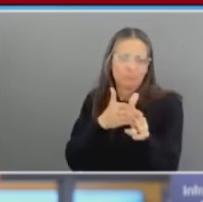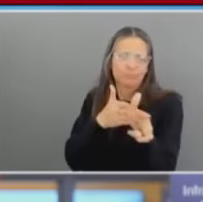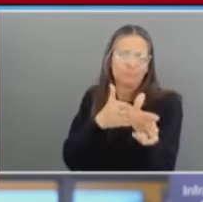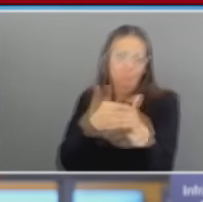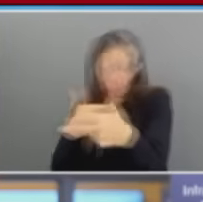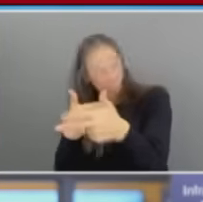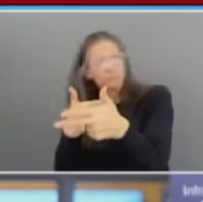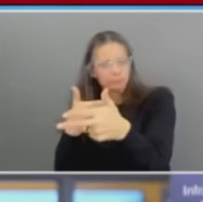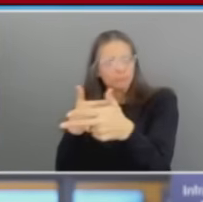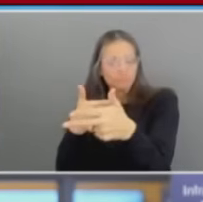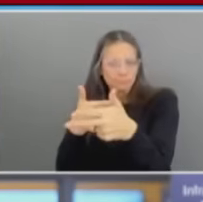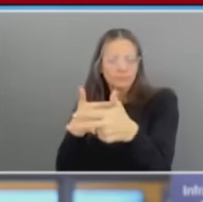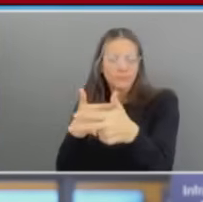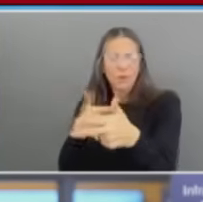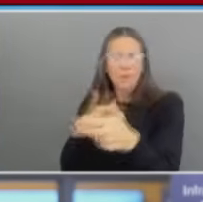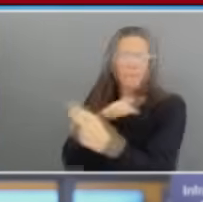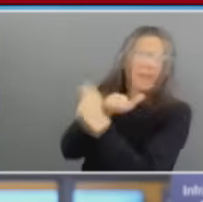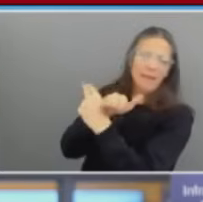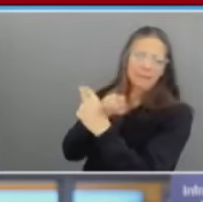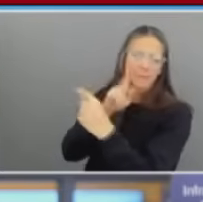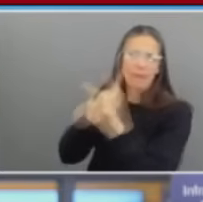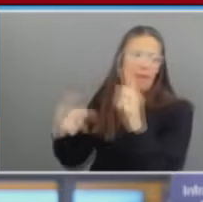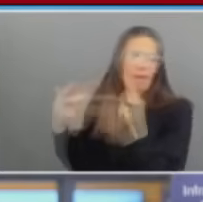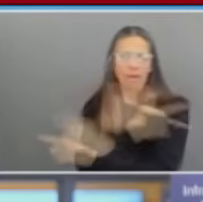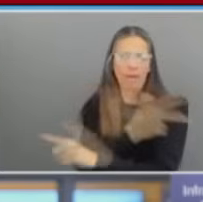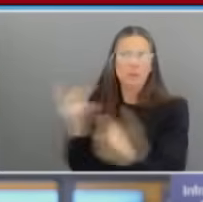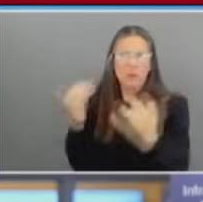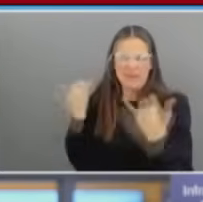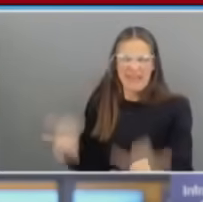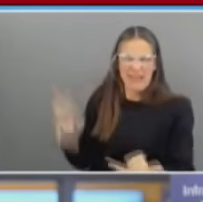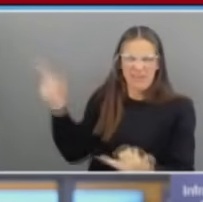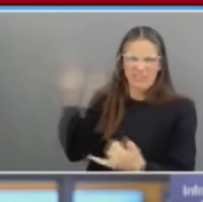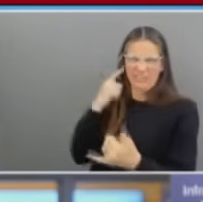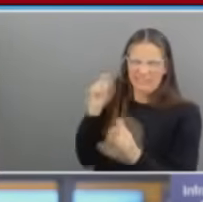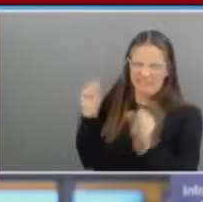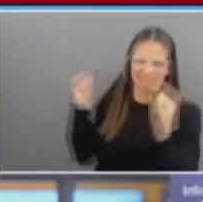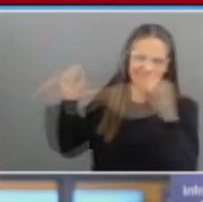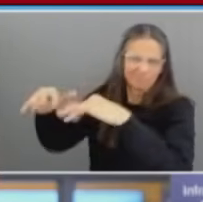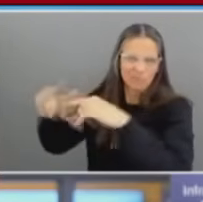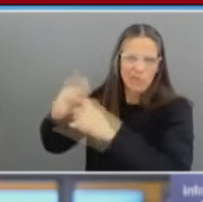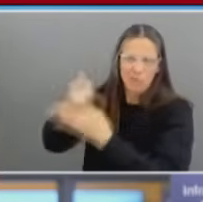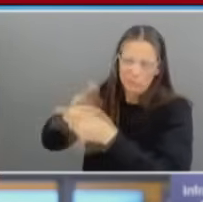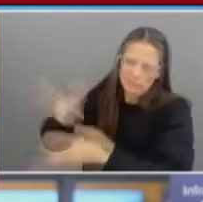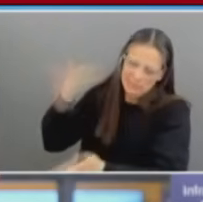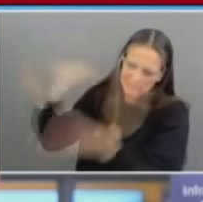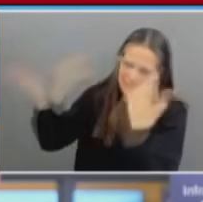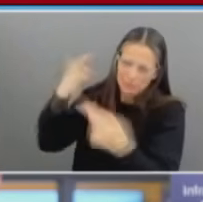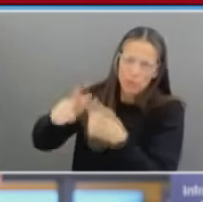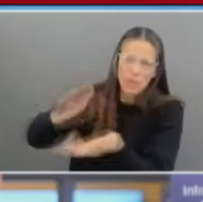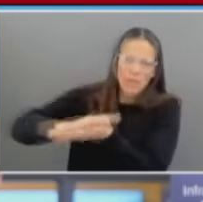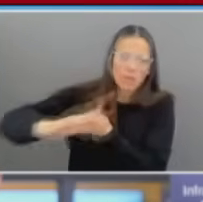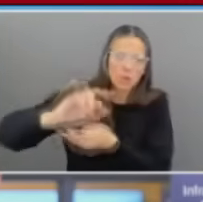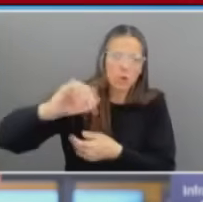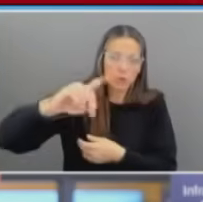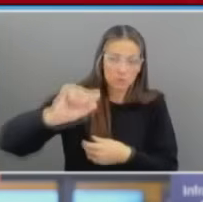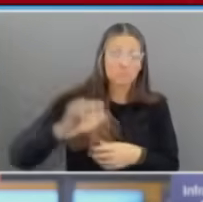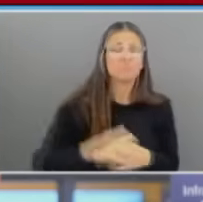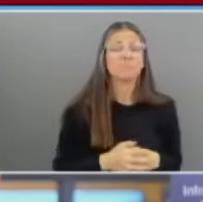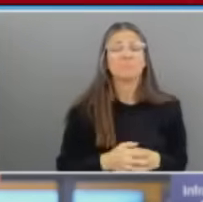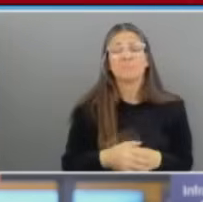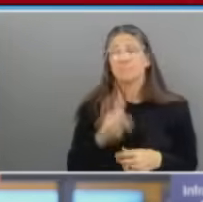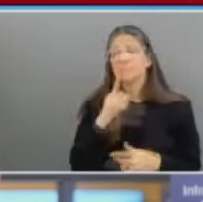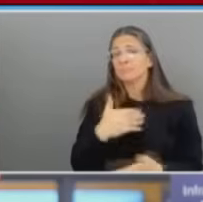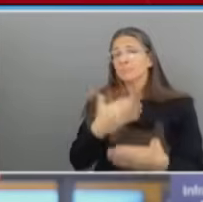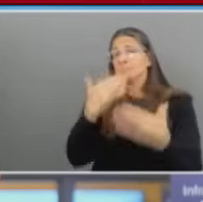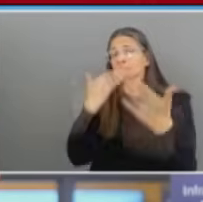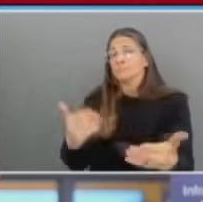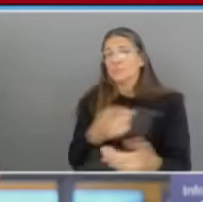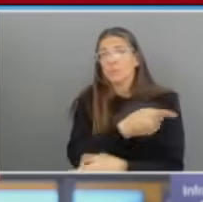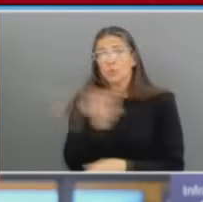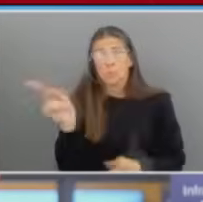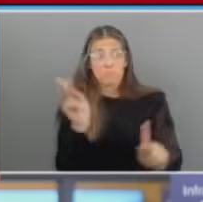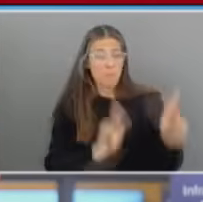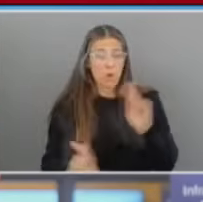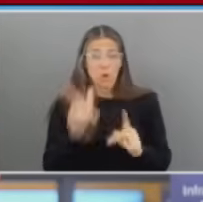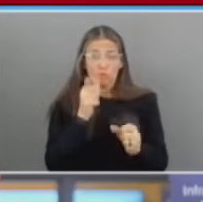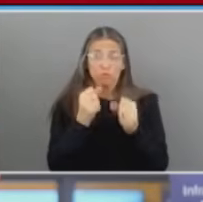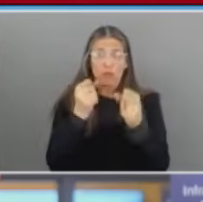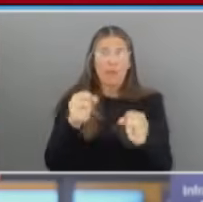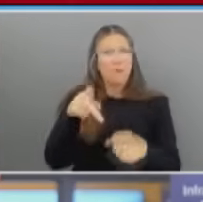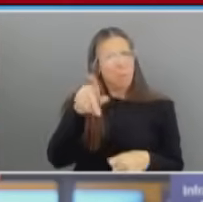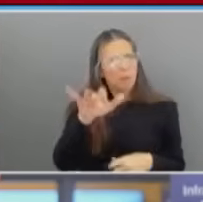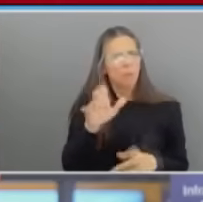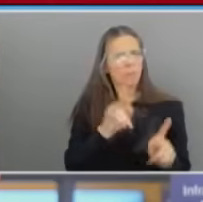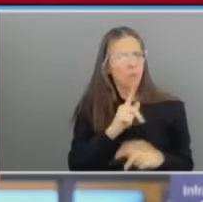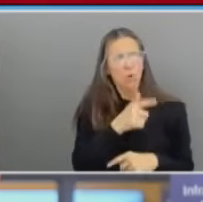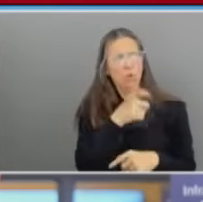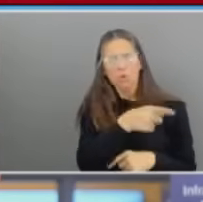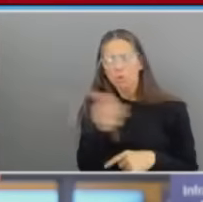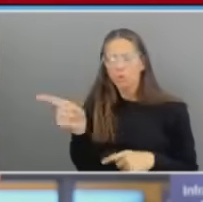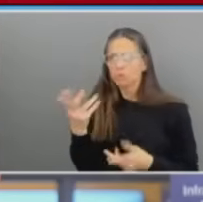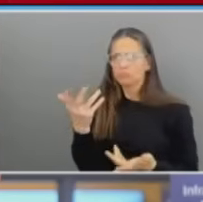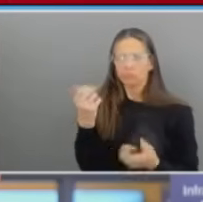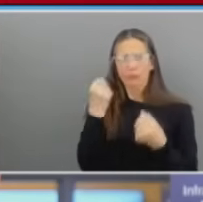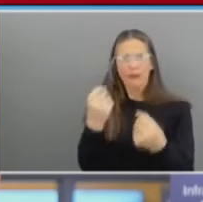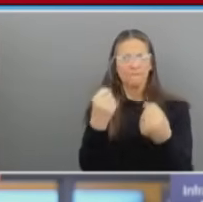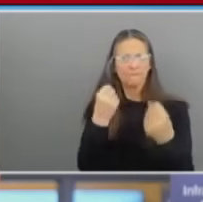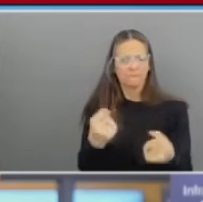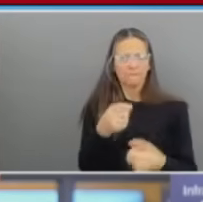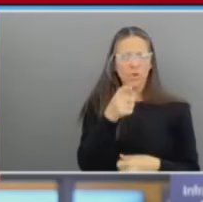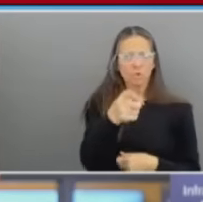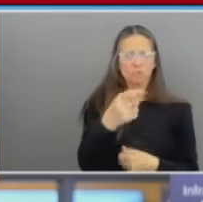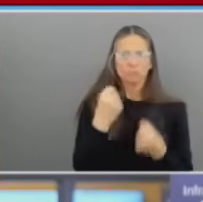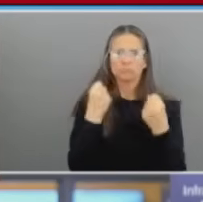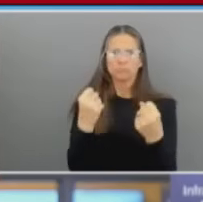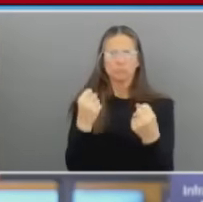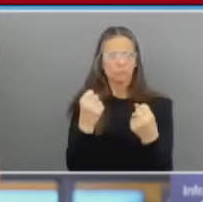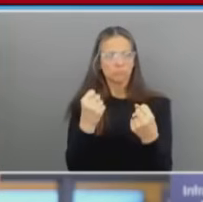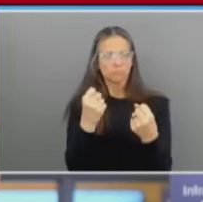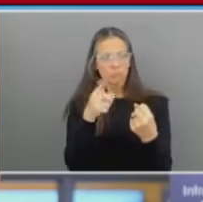FORTUNATELY, WE HAVE PRE-POSITIONED RECORDS AND THEY ARE RESPONDING AS I SPEAK, BUT AT EIGHT I WANT TO THANK OUR TRAVELING PUBLIC FOR GIVING OUR OPERATORS ROOM TO DO THEIR JOBS.